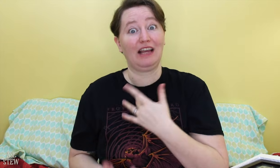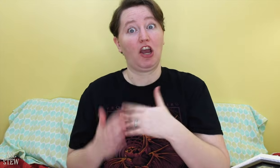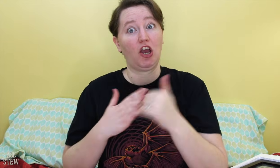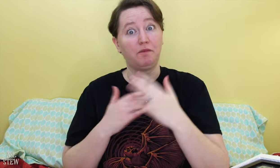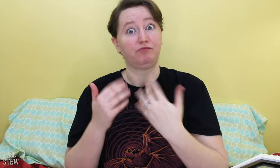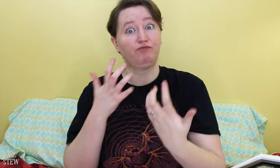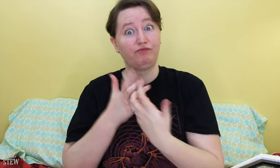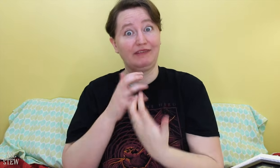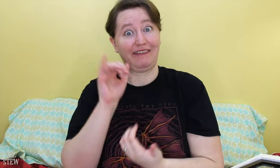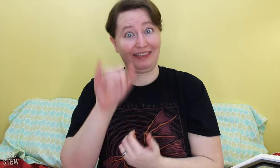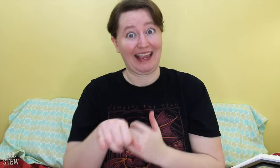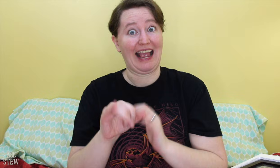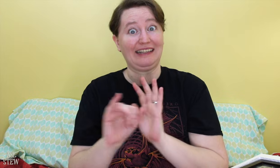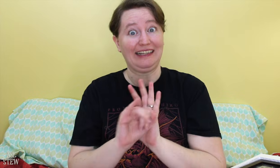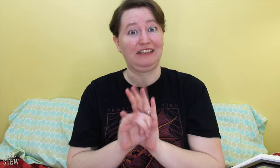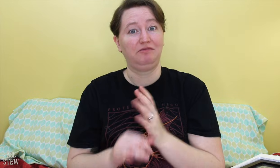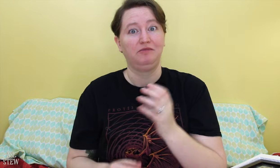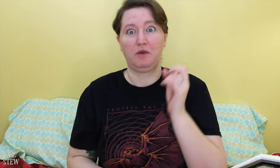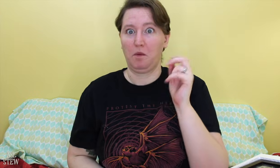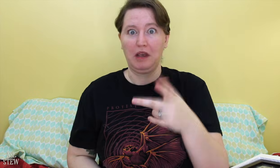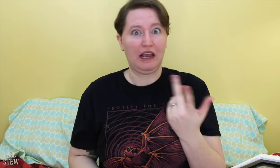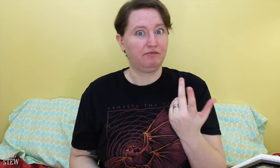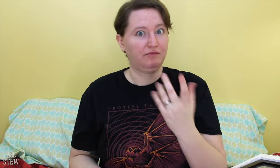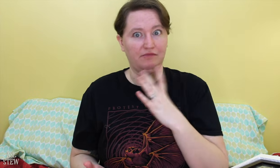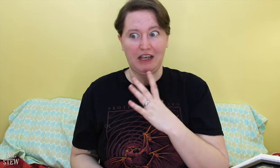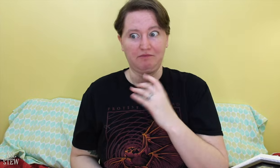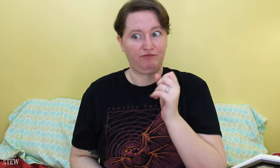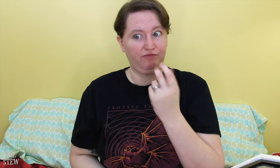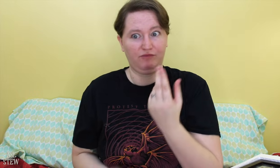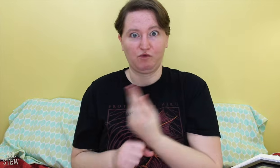or not, you need to be respectful. That's what they're comfortable with and that's what